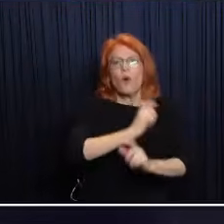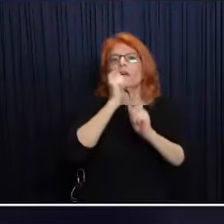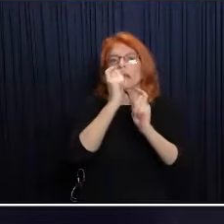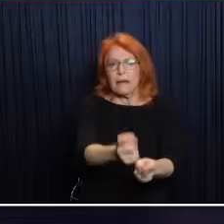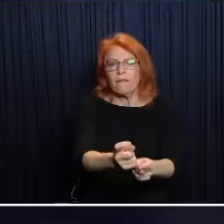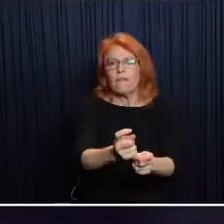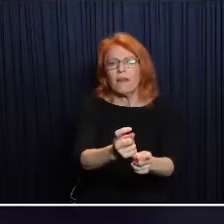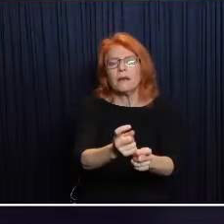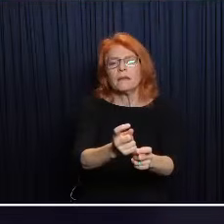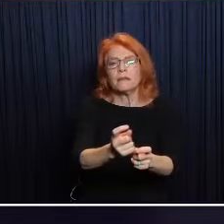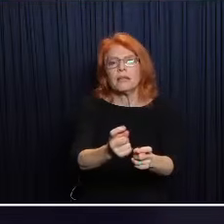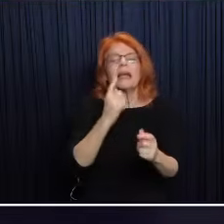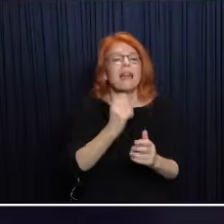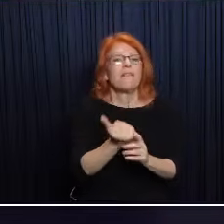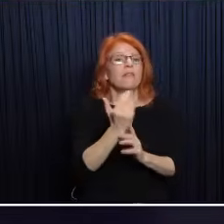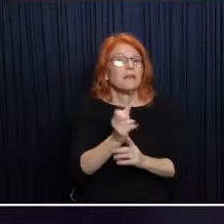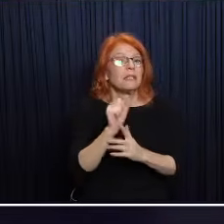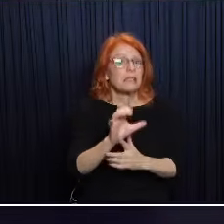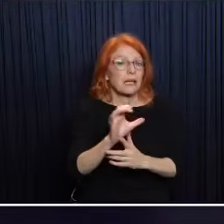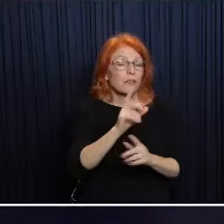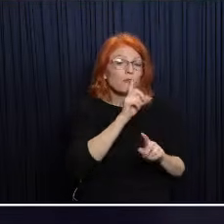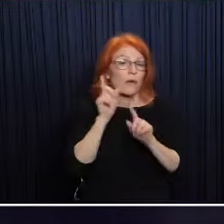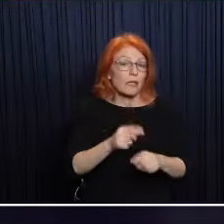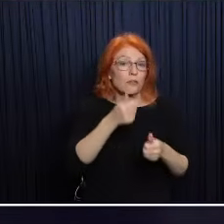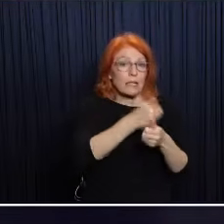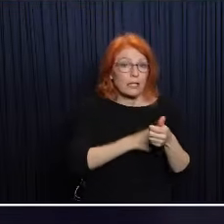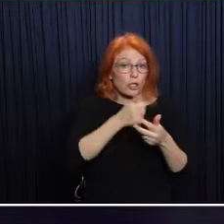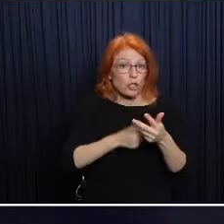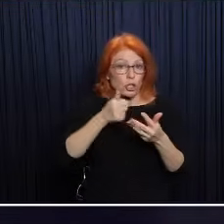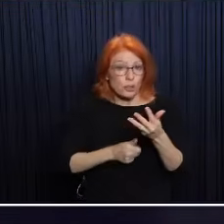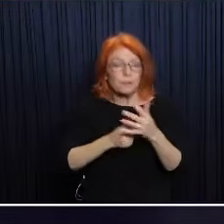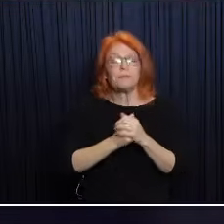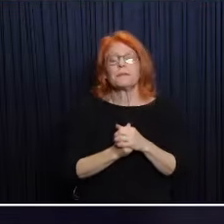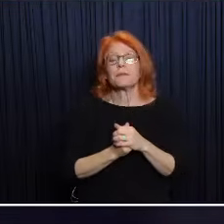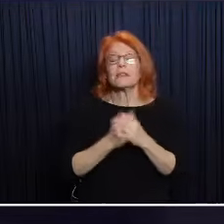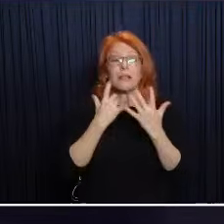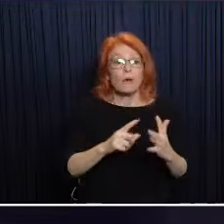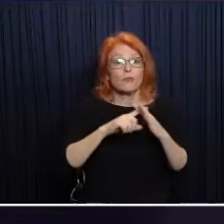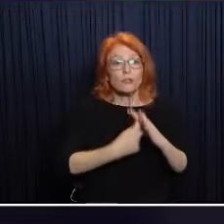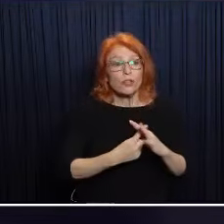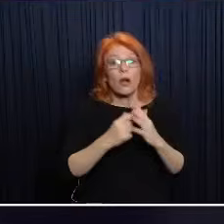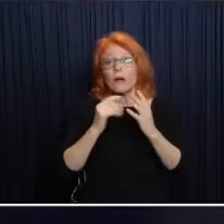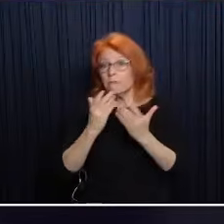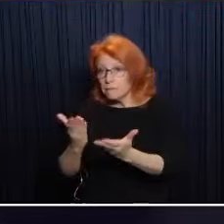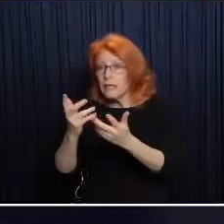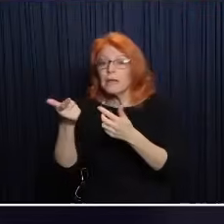AGAIN, THESE CANDIDATES HAVE BEEN GIVEN THESE QUESTIONS AHEAD OF TIME AND ONLY HAVE 15 SECONDS